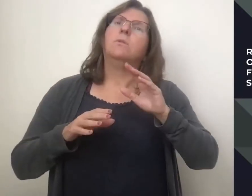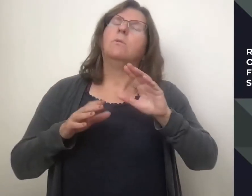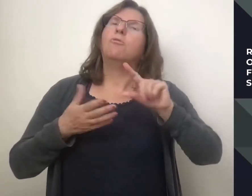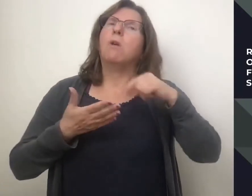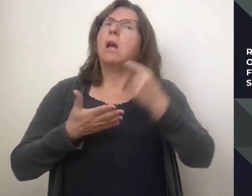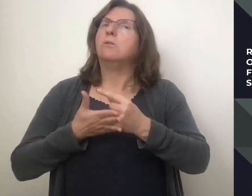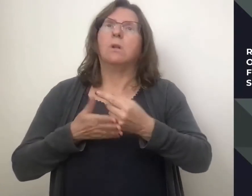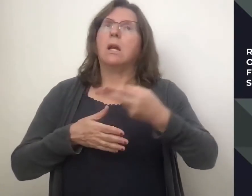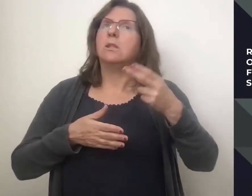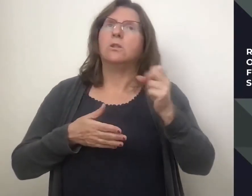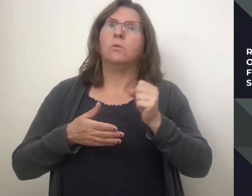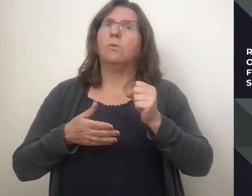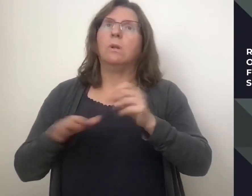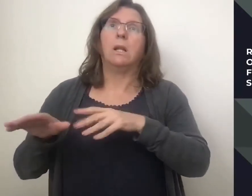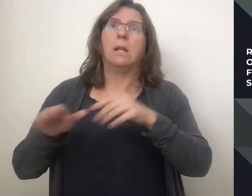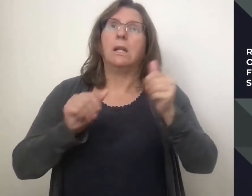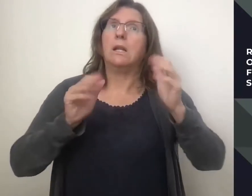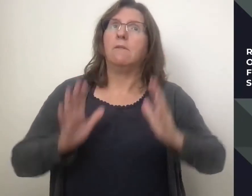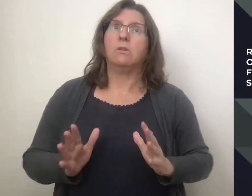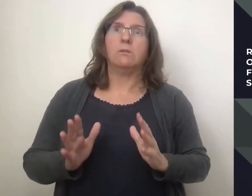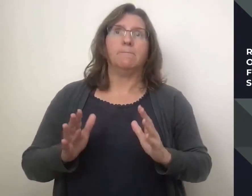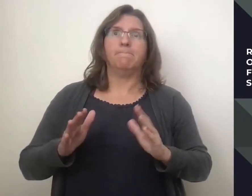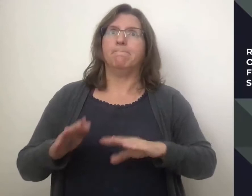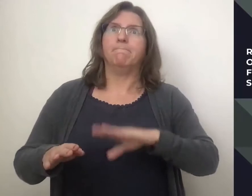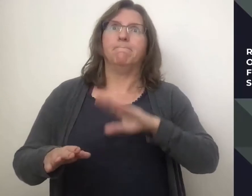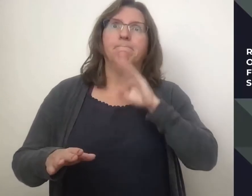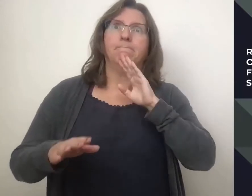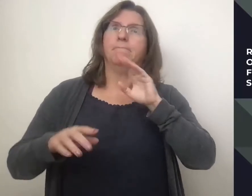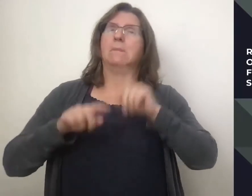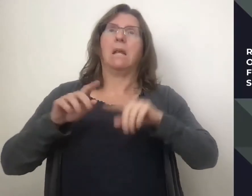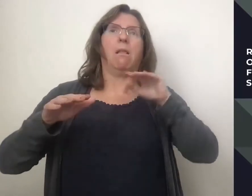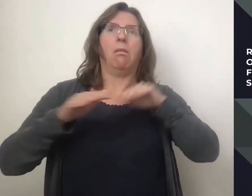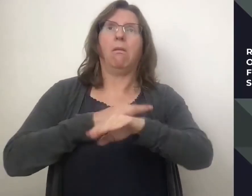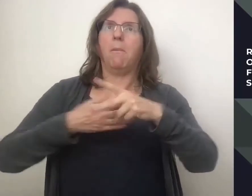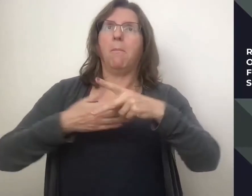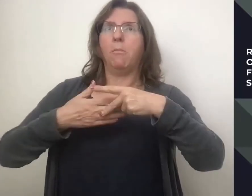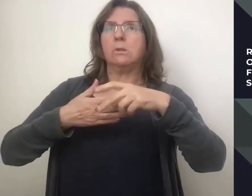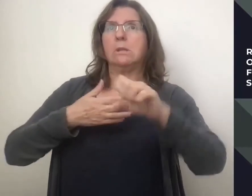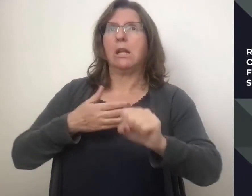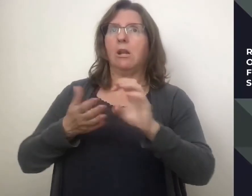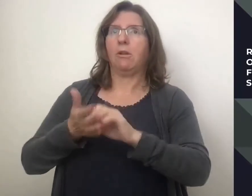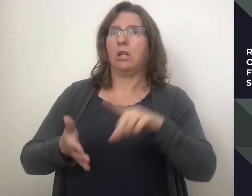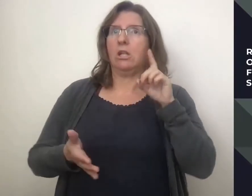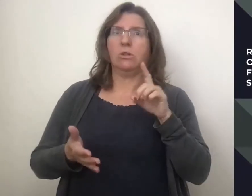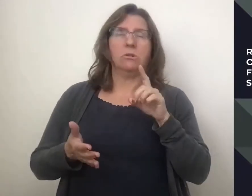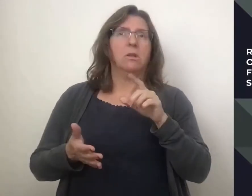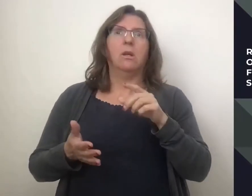Leaving high school language deprived, struggling with reading and writing